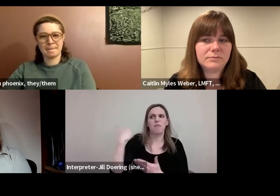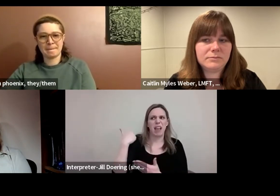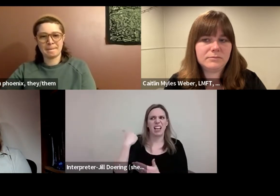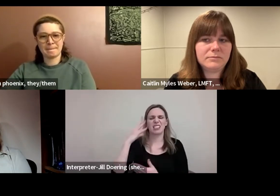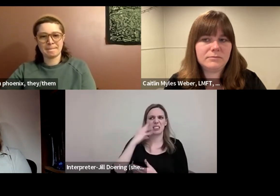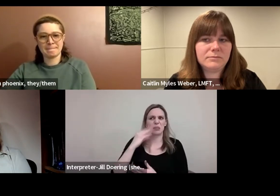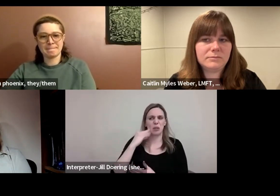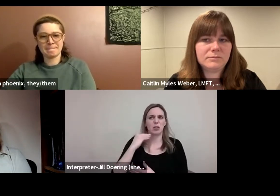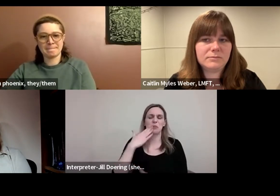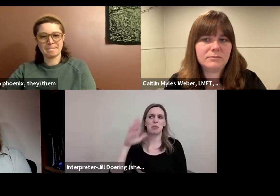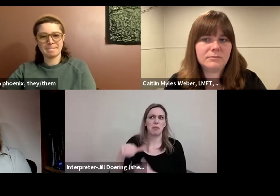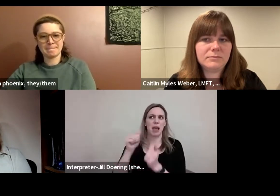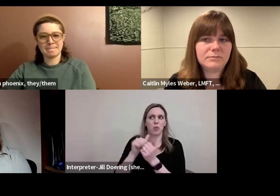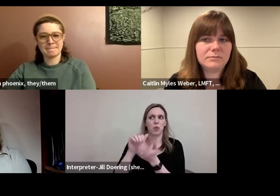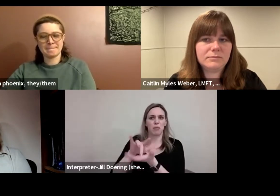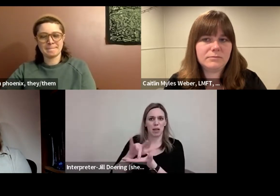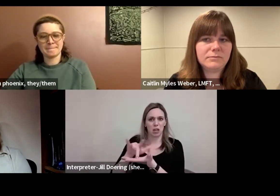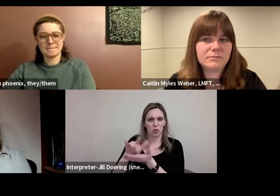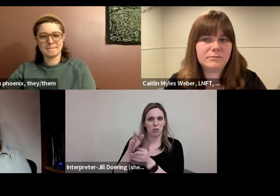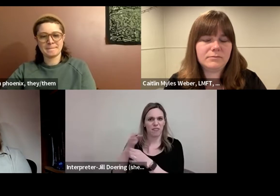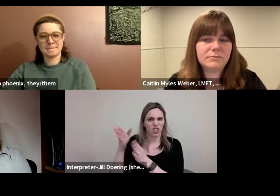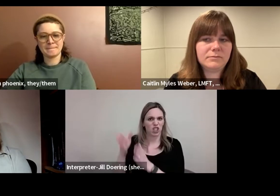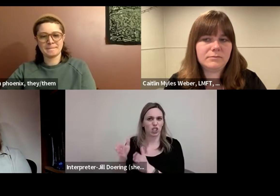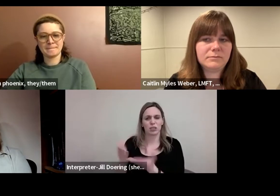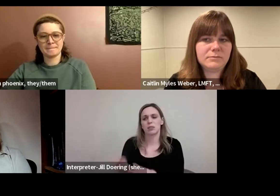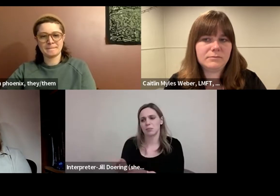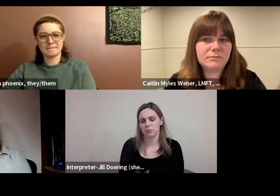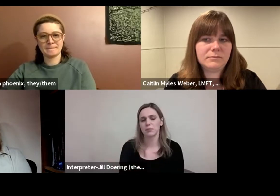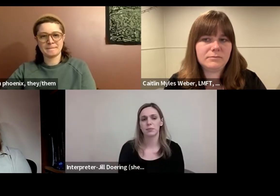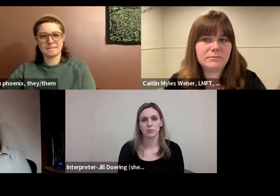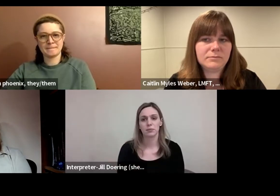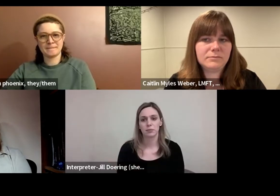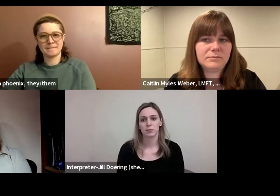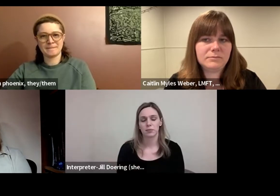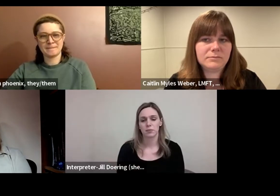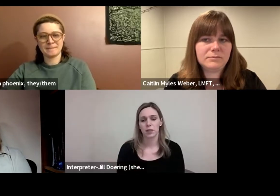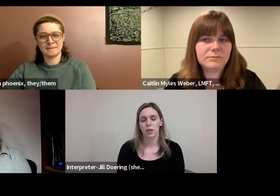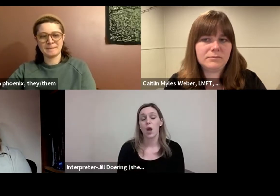One thing that I am always advocating for